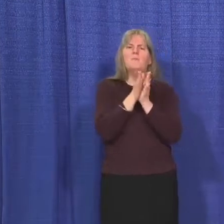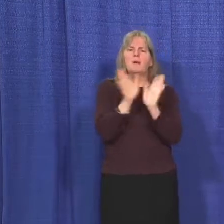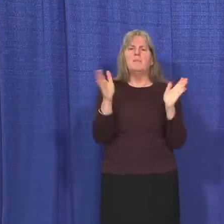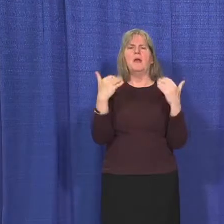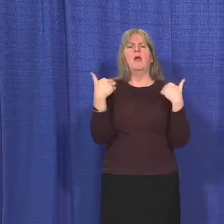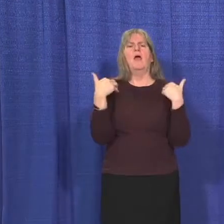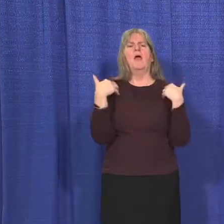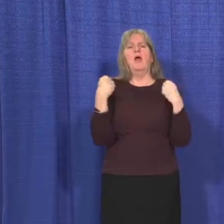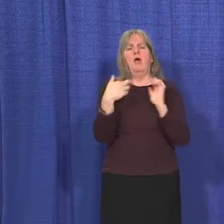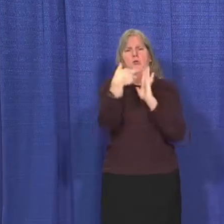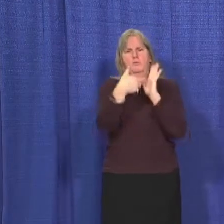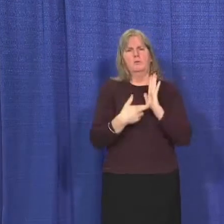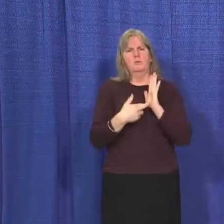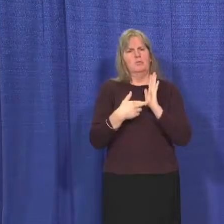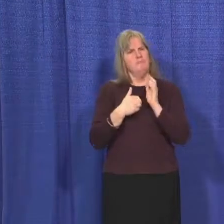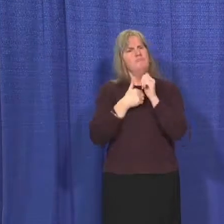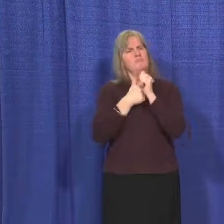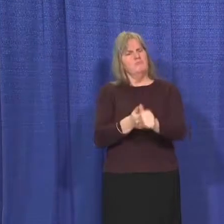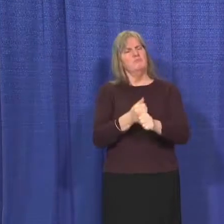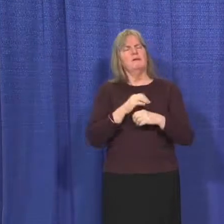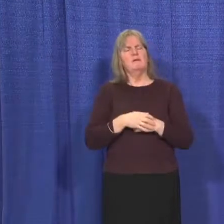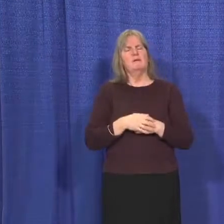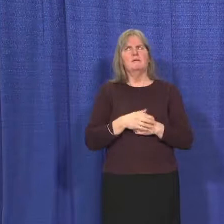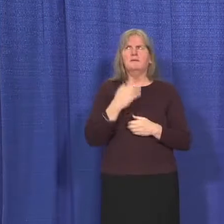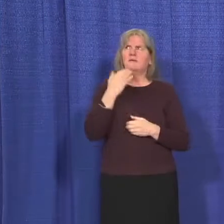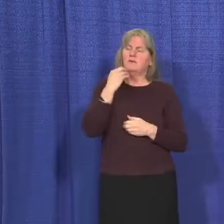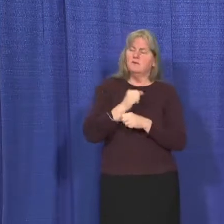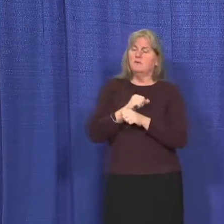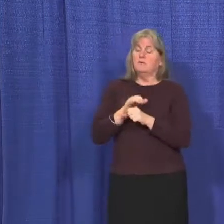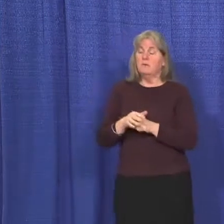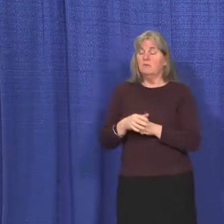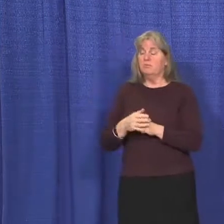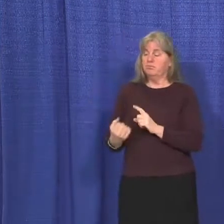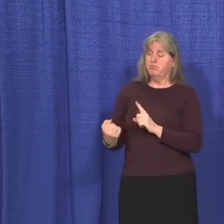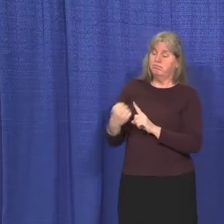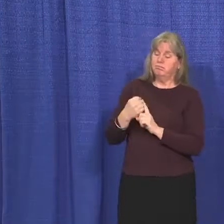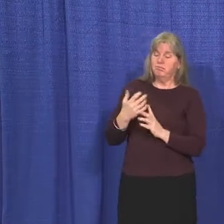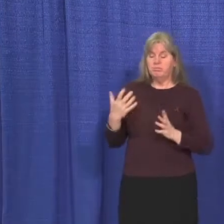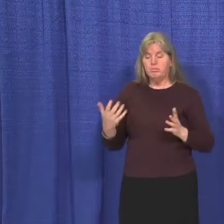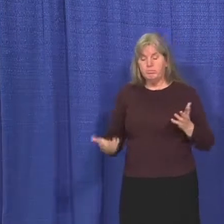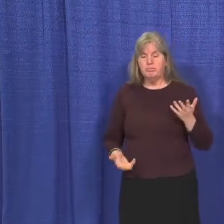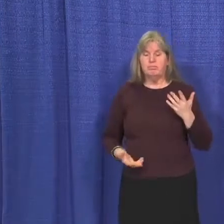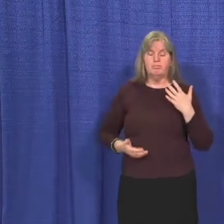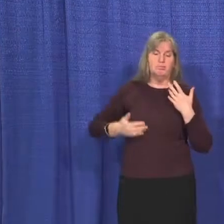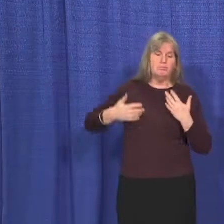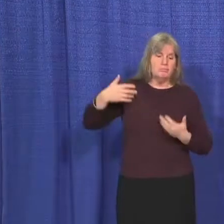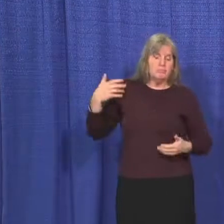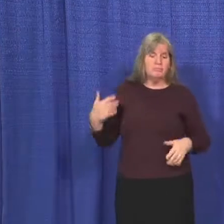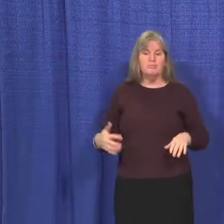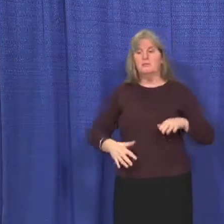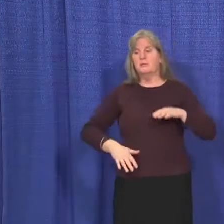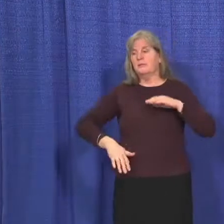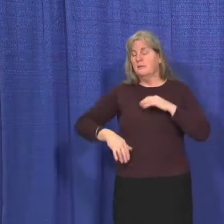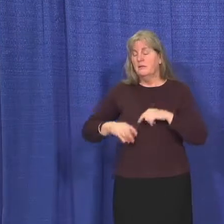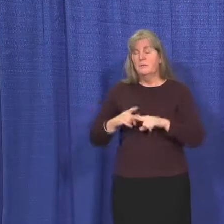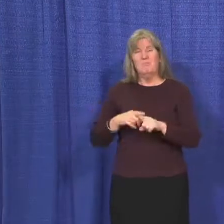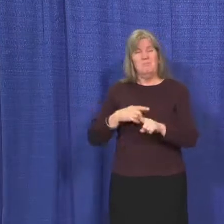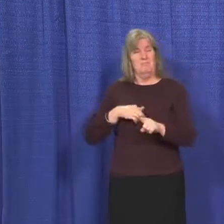measures we have in place. I know the ebbs and flows of this pandemic have caused some levels of distrust, but I am